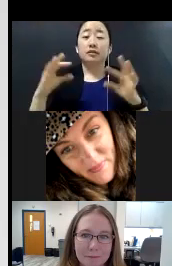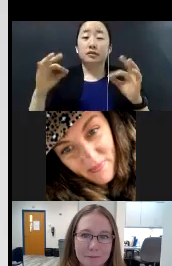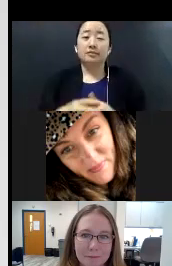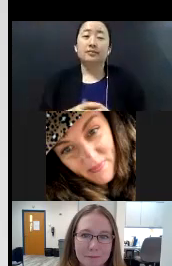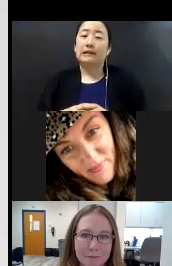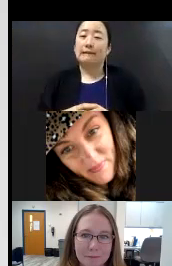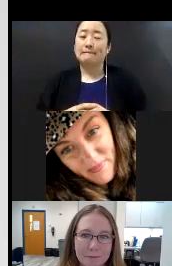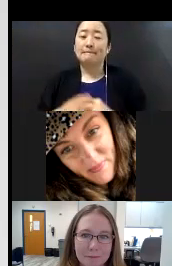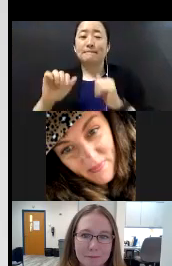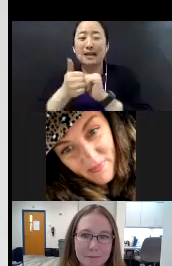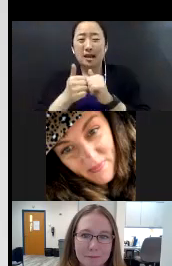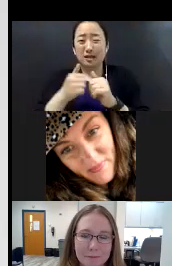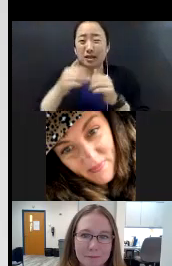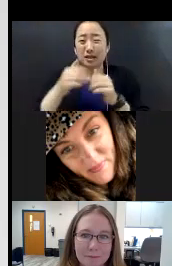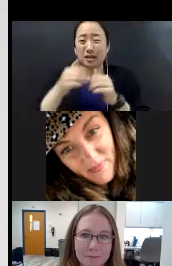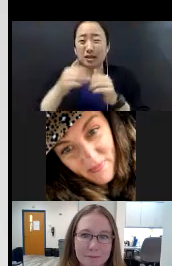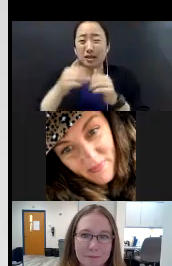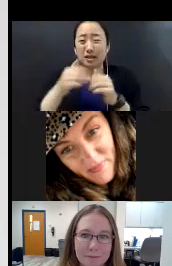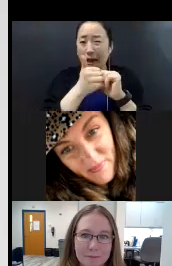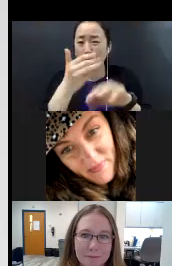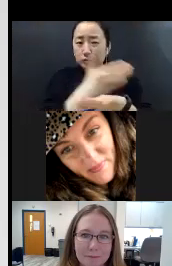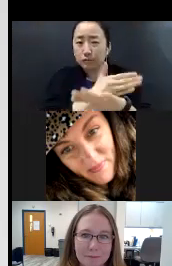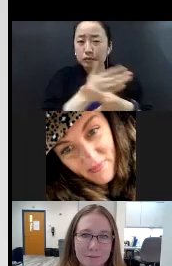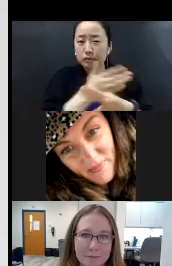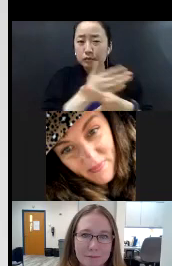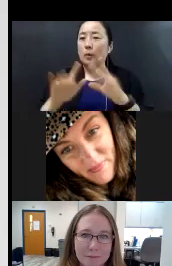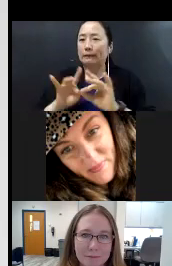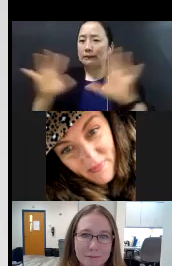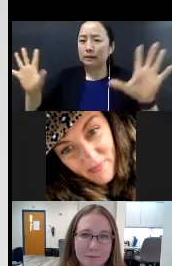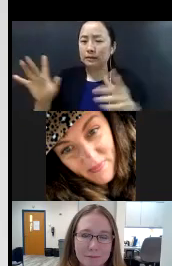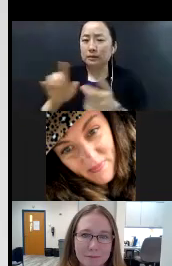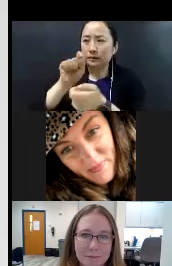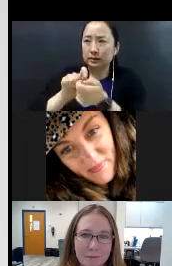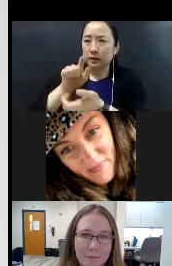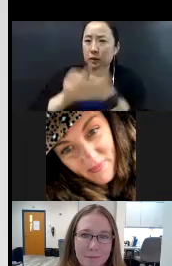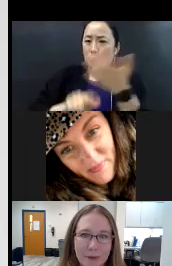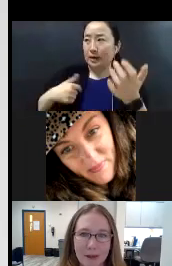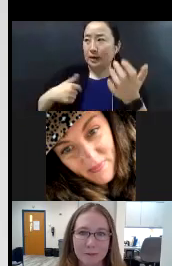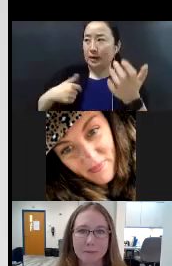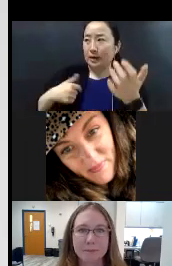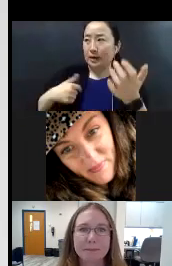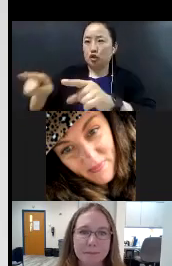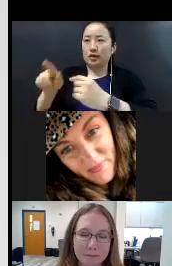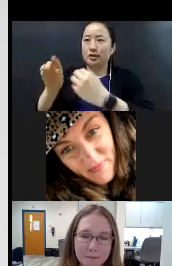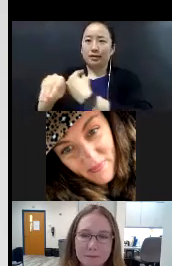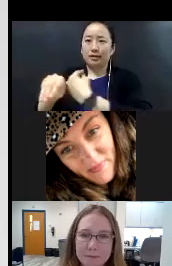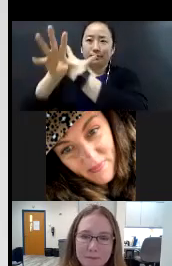THE INSTRUCTIONS OR REALLY BE CLEAR ABOUT THE MATERIALS THAT THEY NEED DURING THE SESSION. THEY HAVE ALL OF THIS INFORMATION UPFRONT.